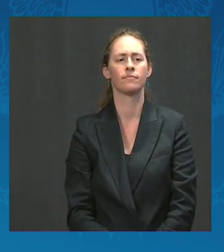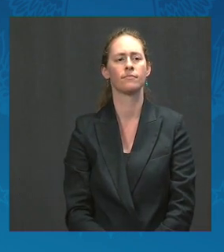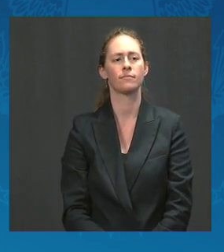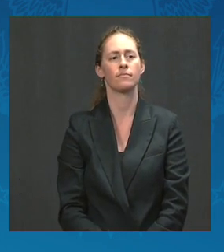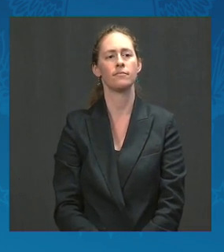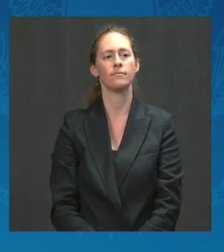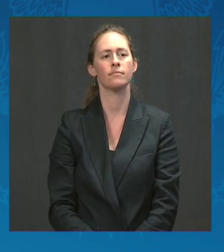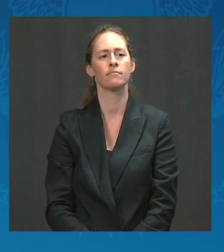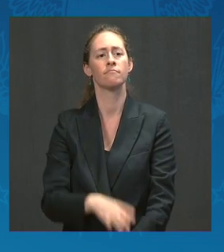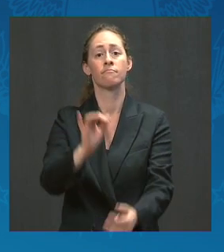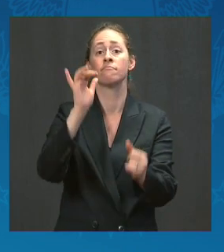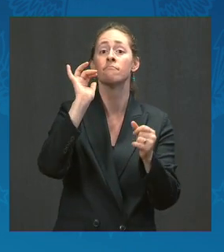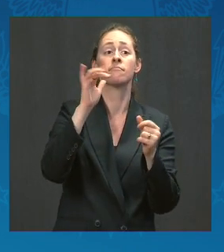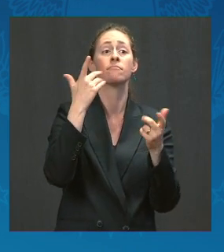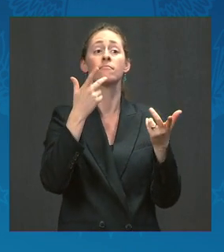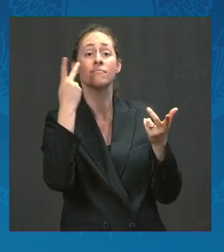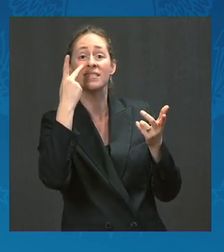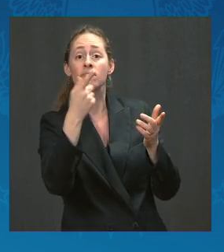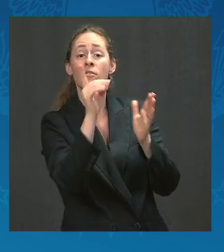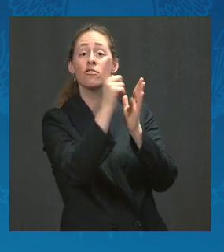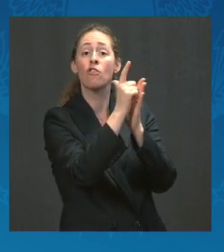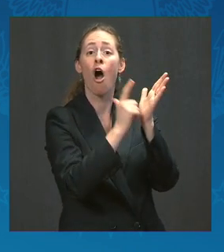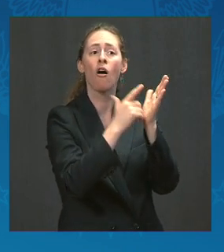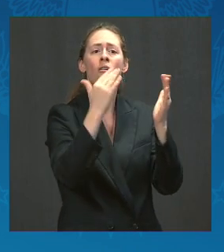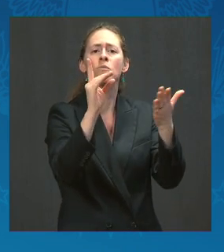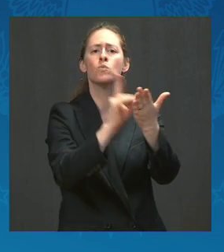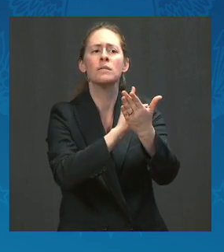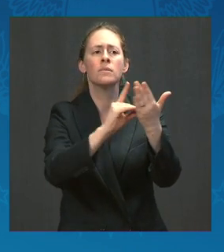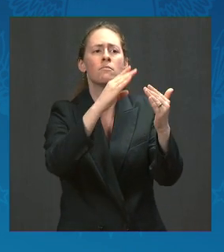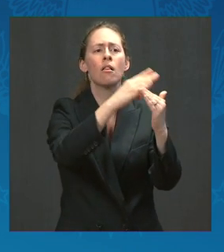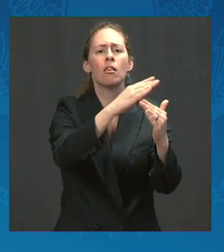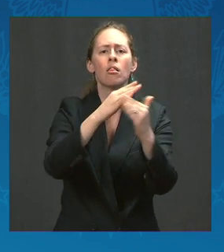and changes in voting laws that would discriminate.